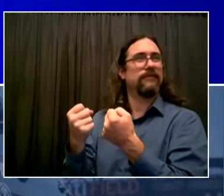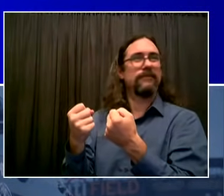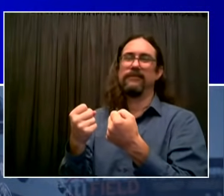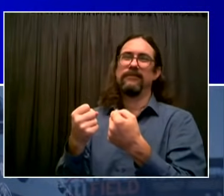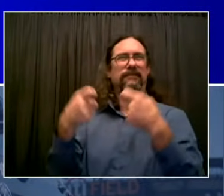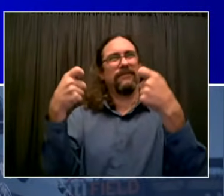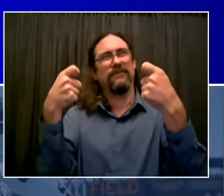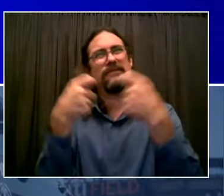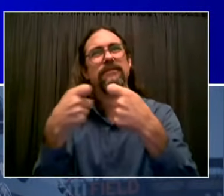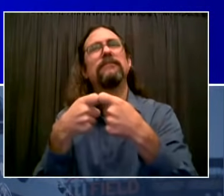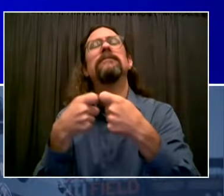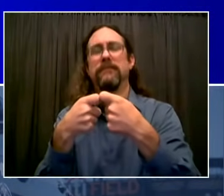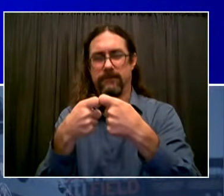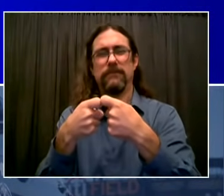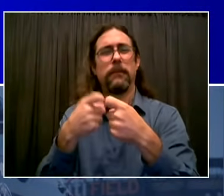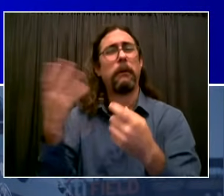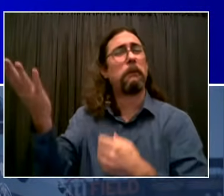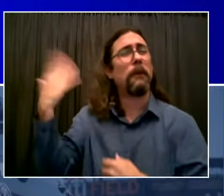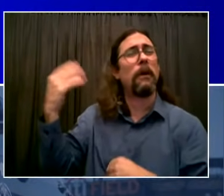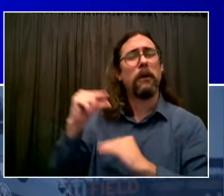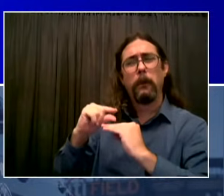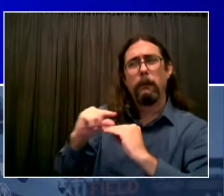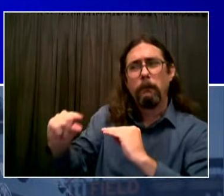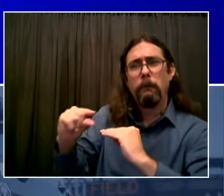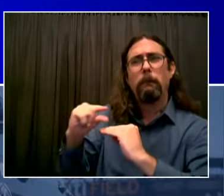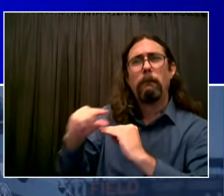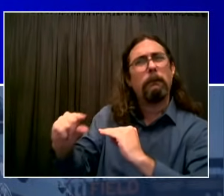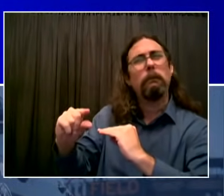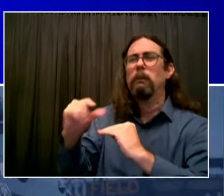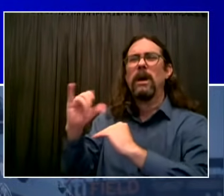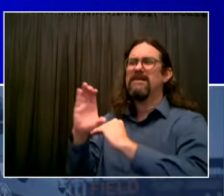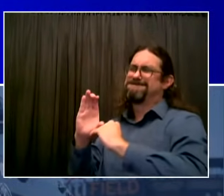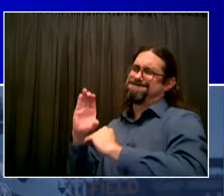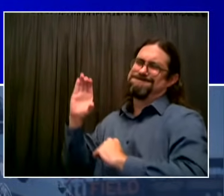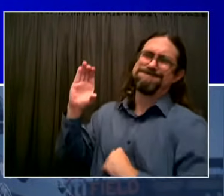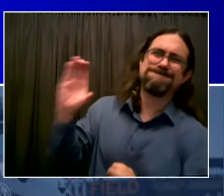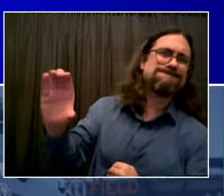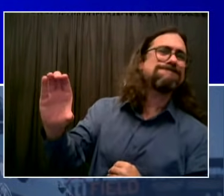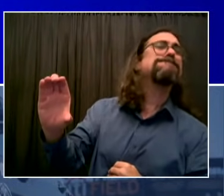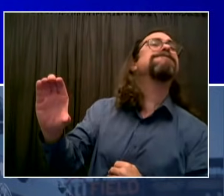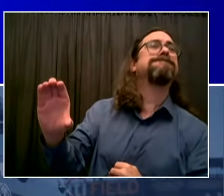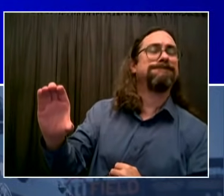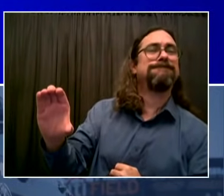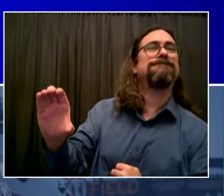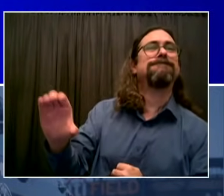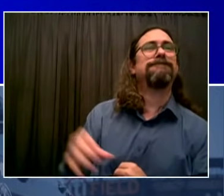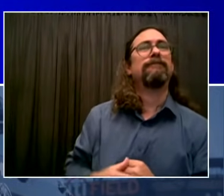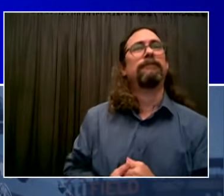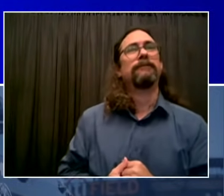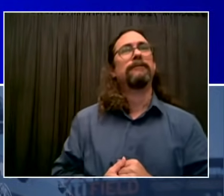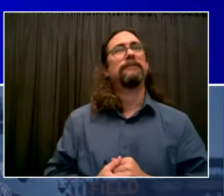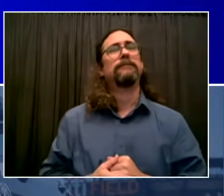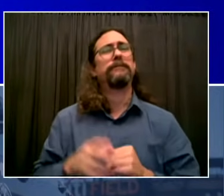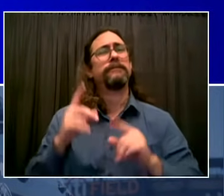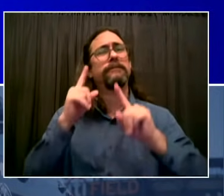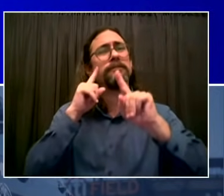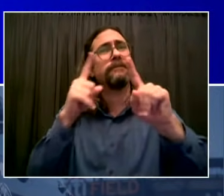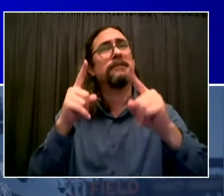AND THIS IS GOING TO■çBE ABOUT WHAT WE DO AS A CITY GOVERNMENT, BUTA LSO WHAT WE DO FOR THE PEOPLE OF THE CITY TO MAKE IT